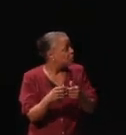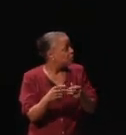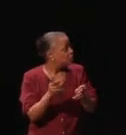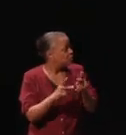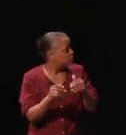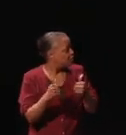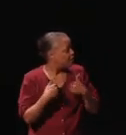us.